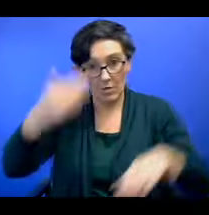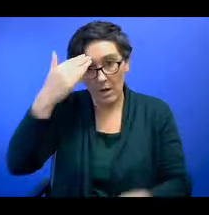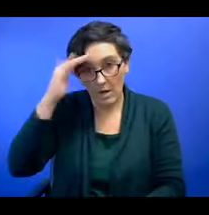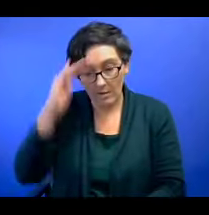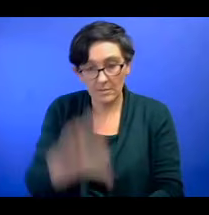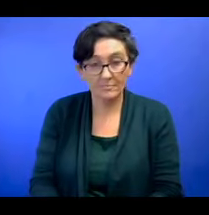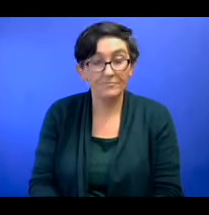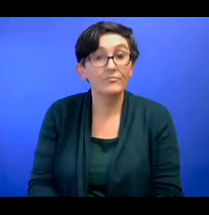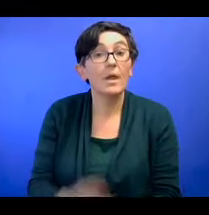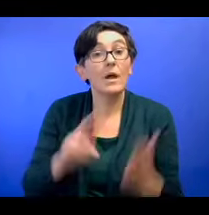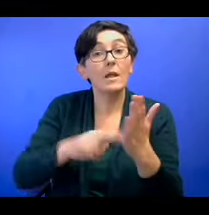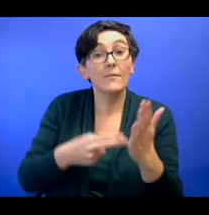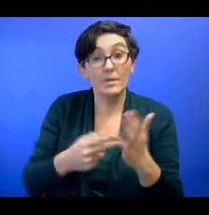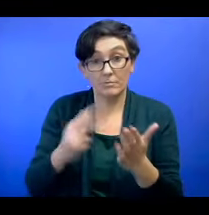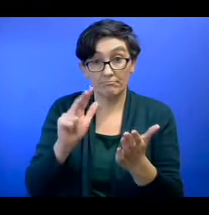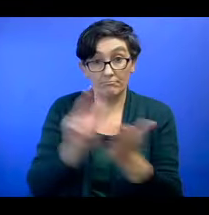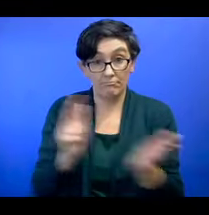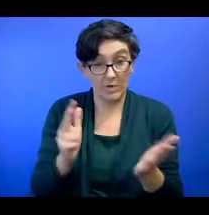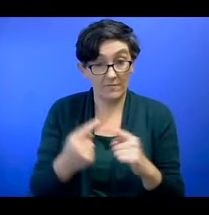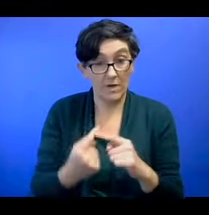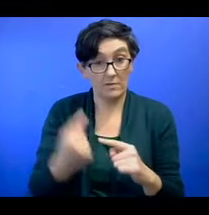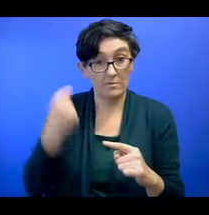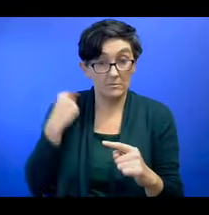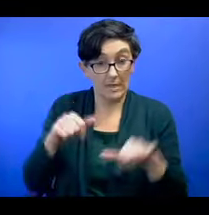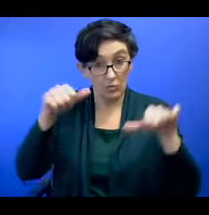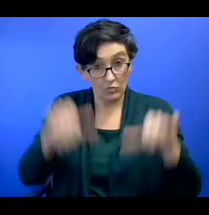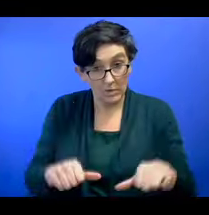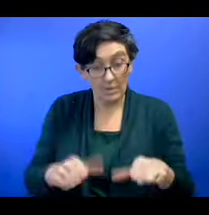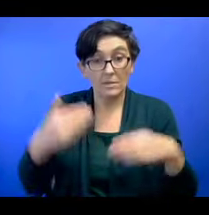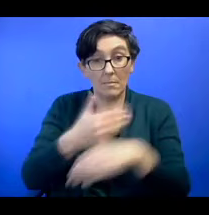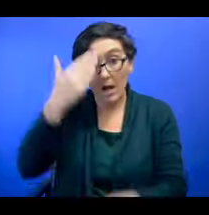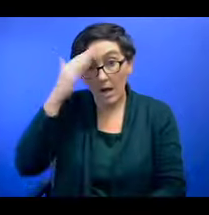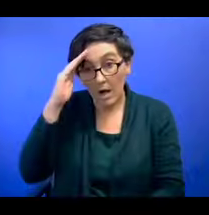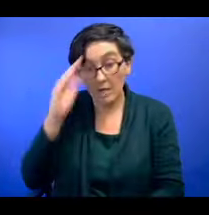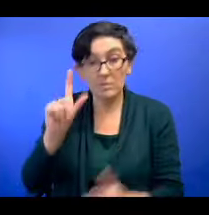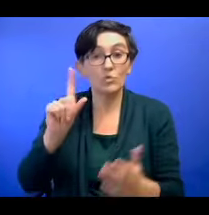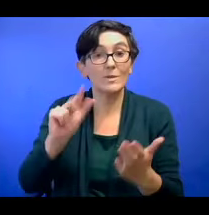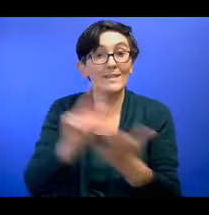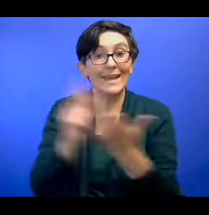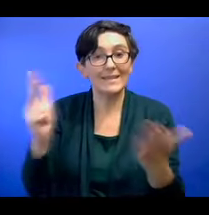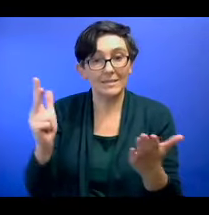The Convention was ratified and agreed by Ireland in 2018,